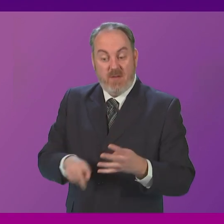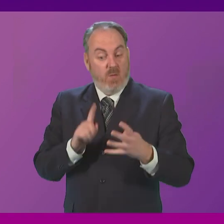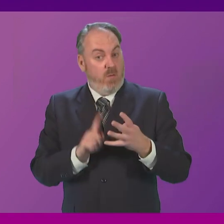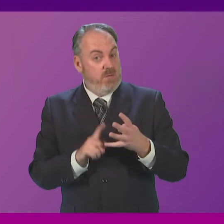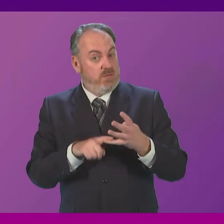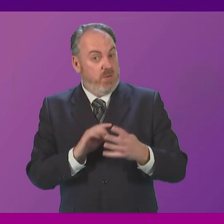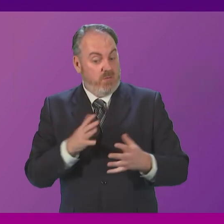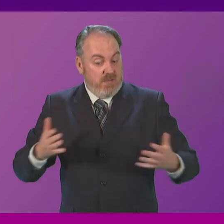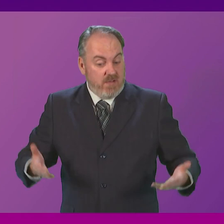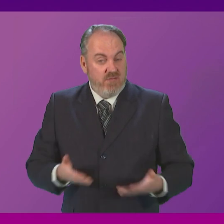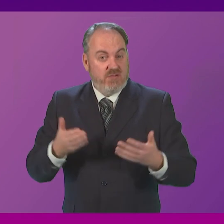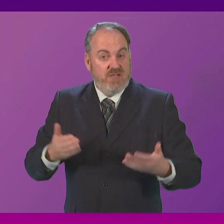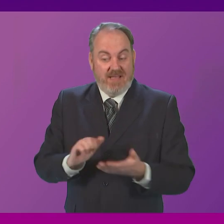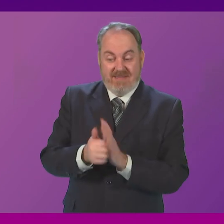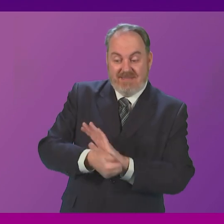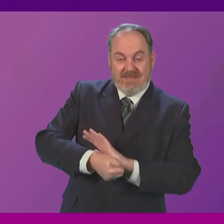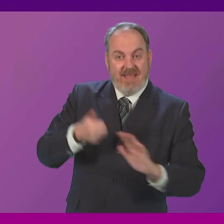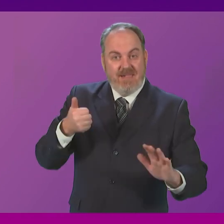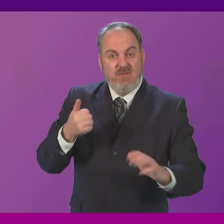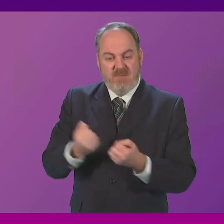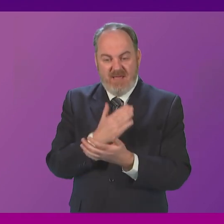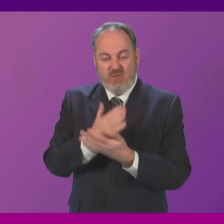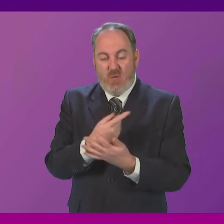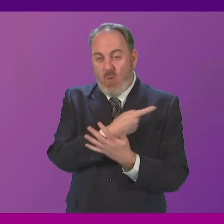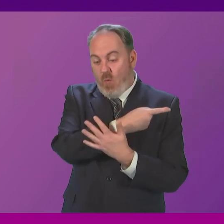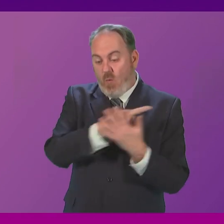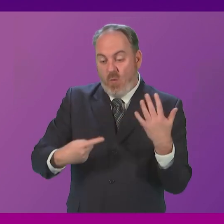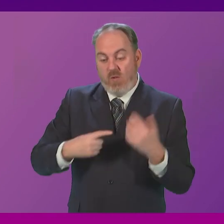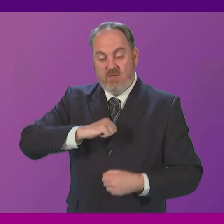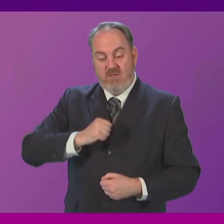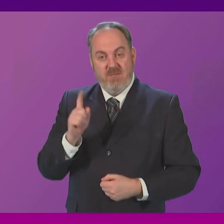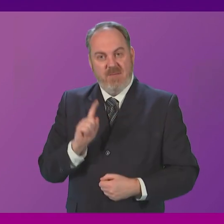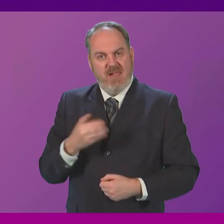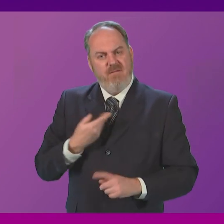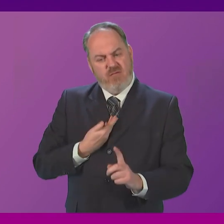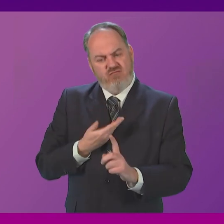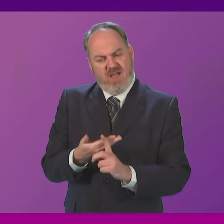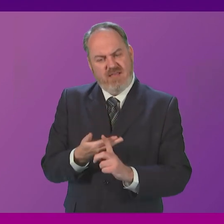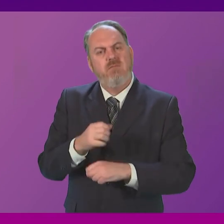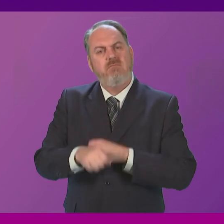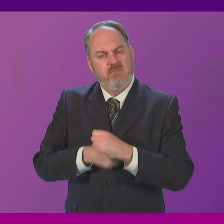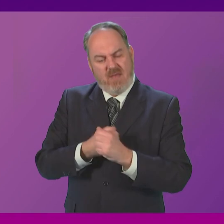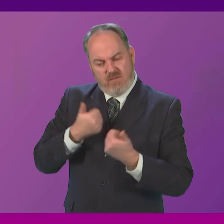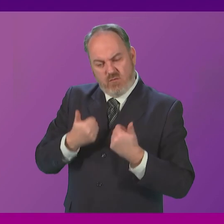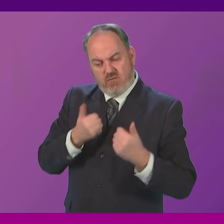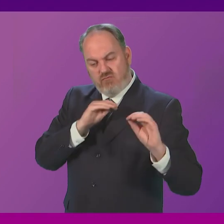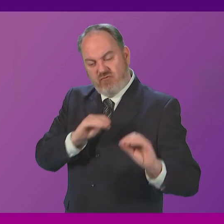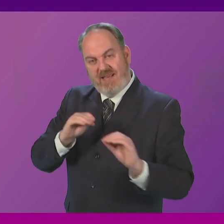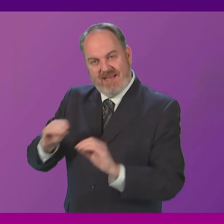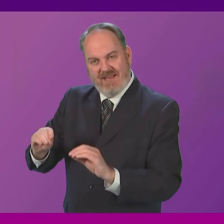that every Scot has a right to retrain. Those are just some of the positive policies from the platform that we have been building.